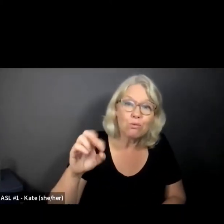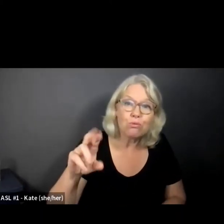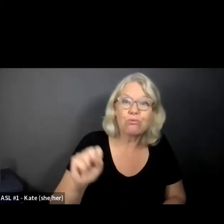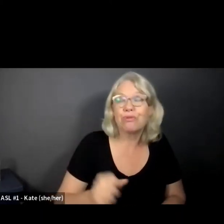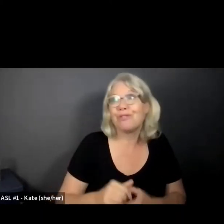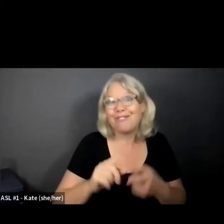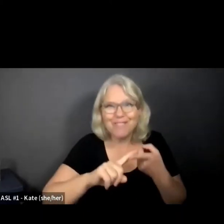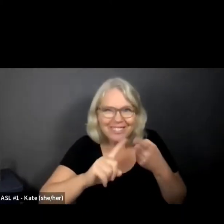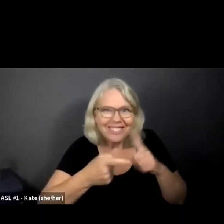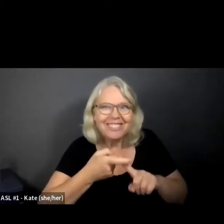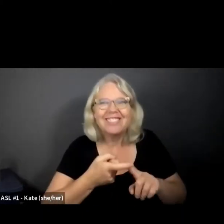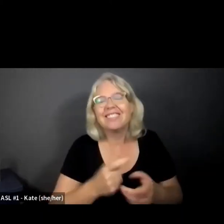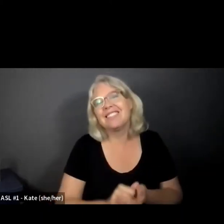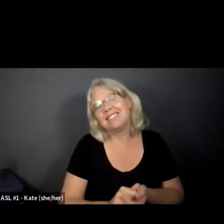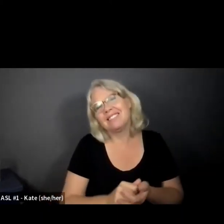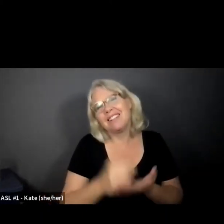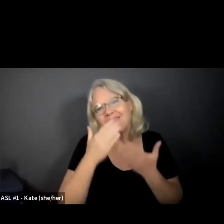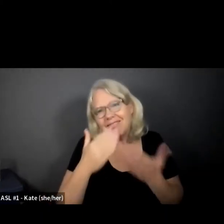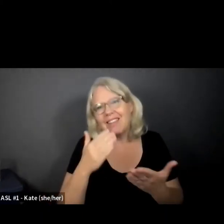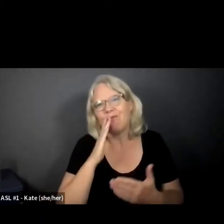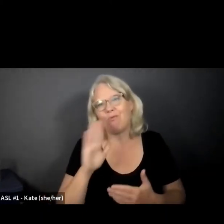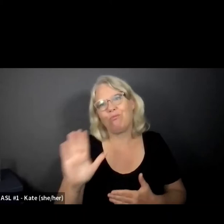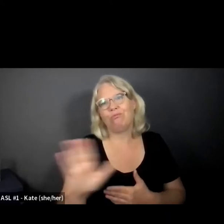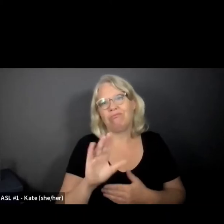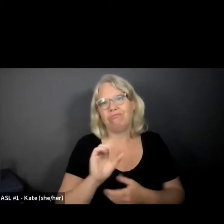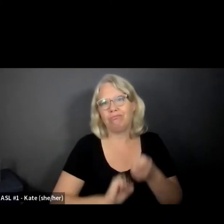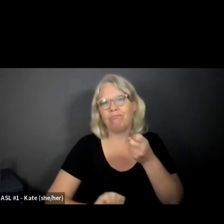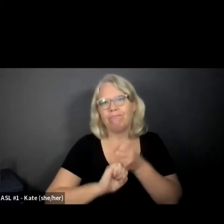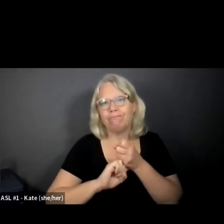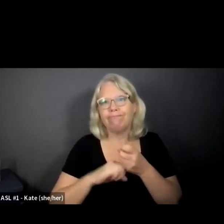THANK YOU FOR YOUR ONGOING SUPPORT.